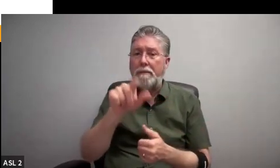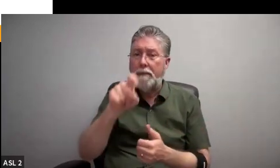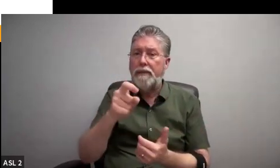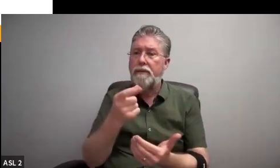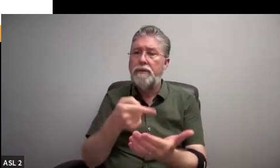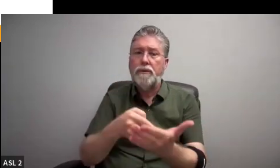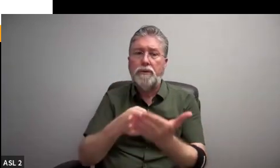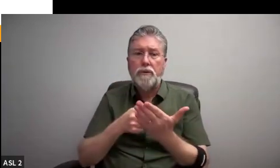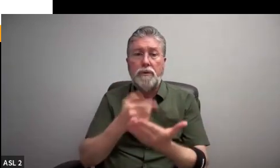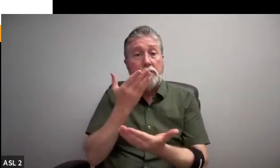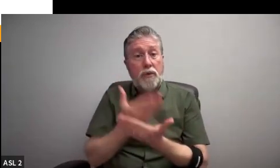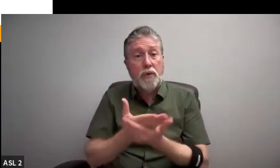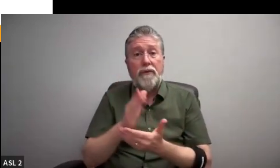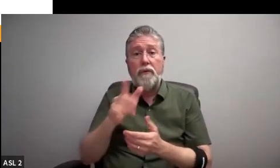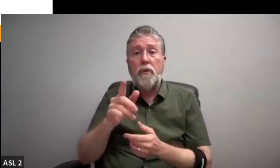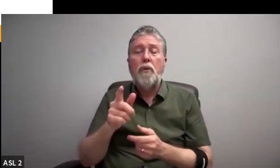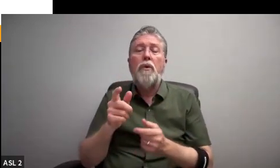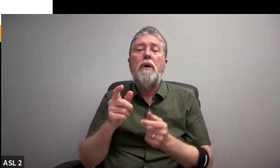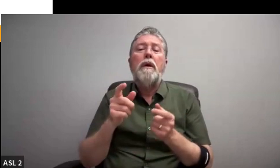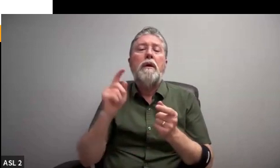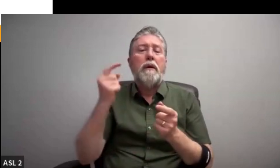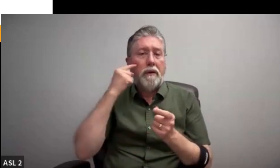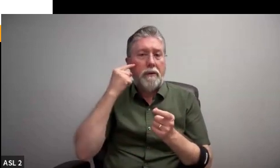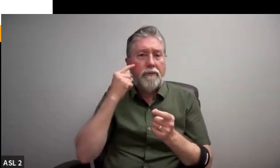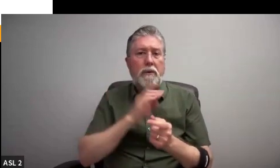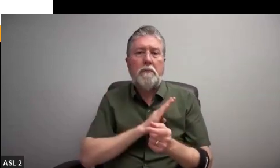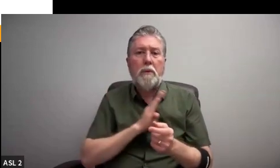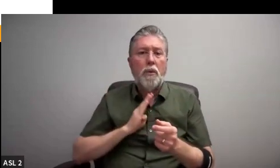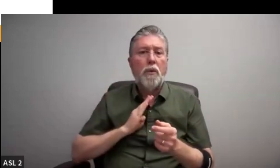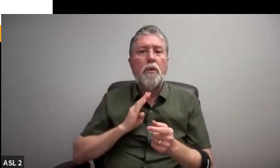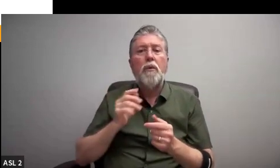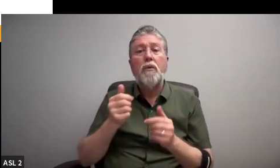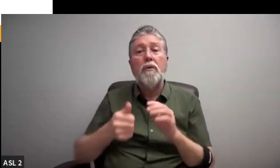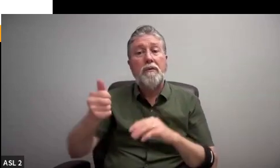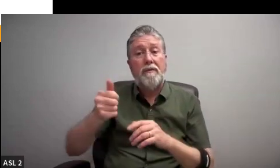its governing board or chief elected official approves the return of funds;